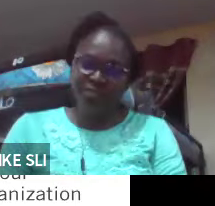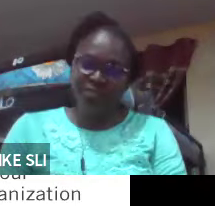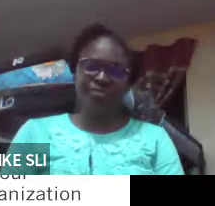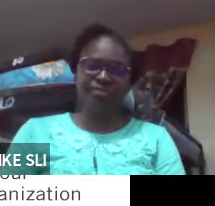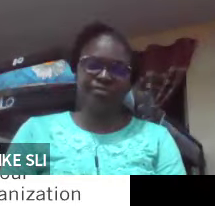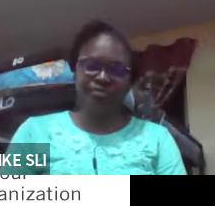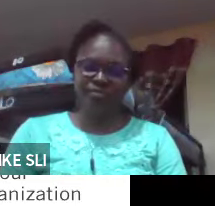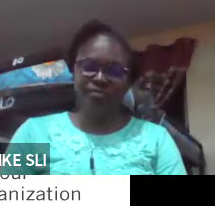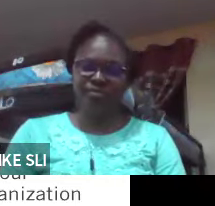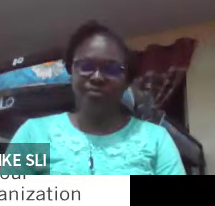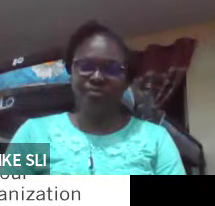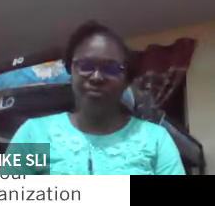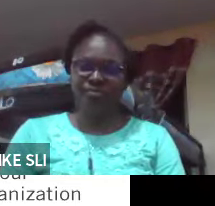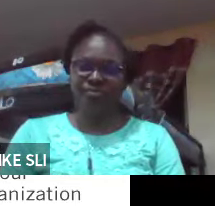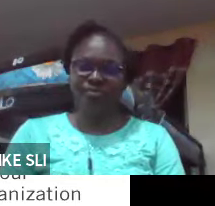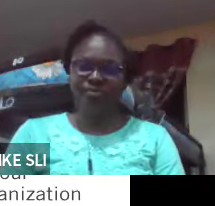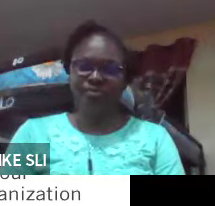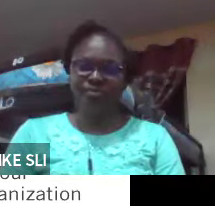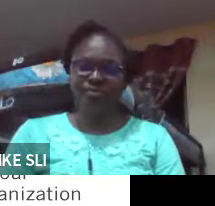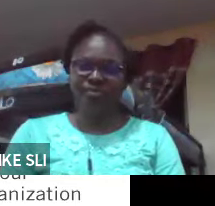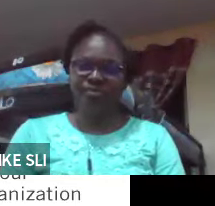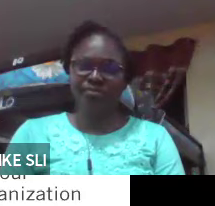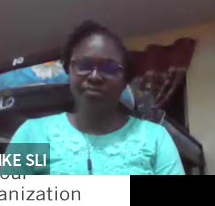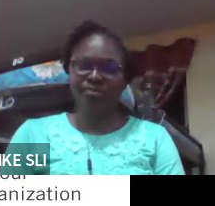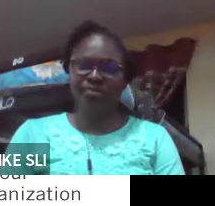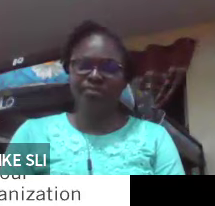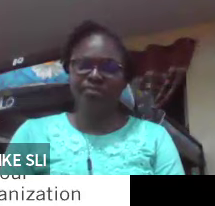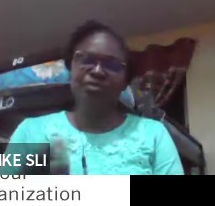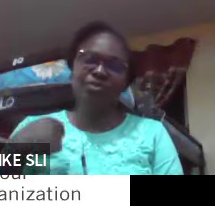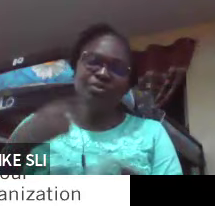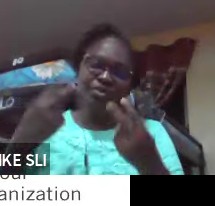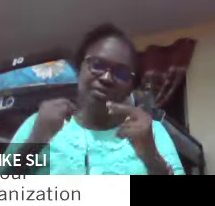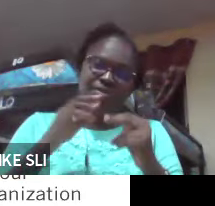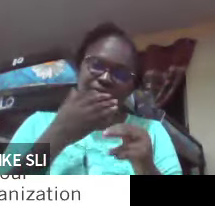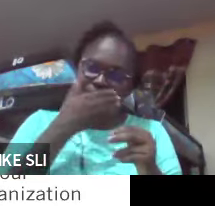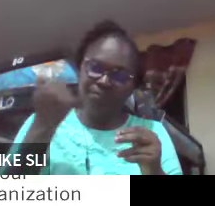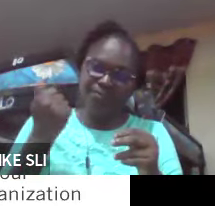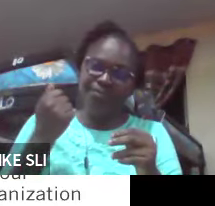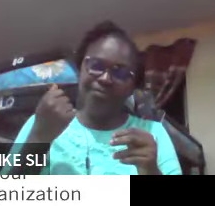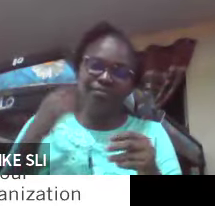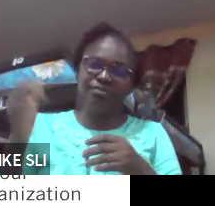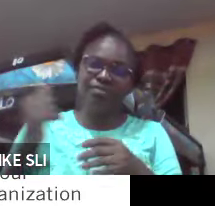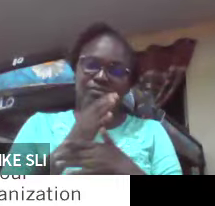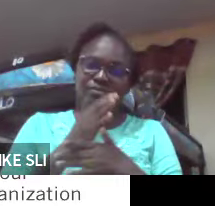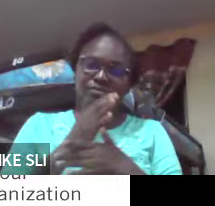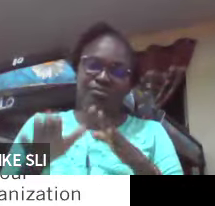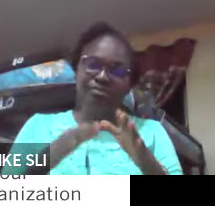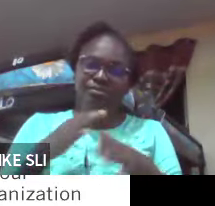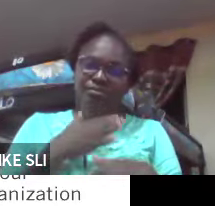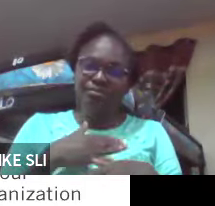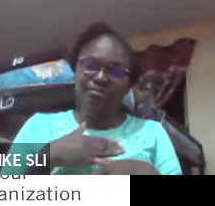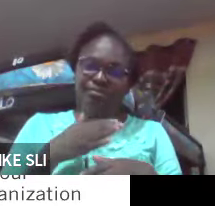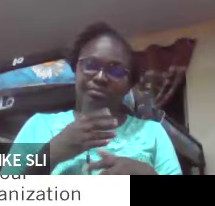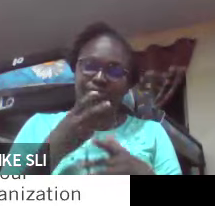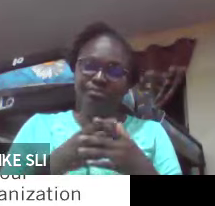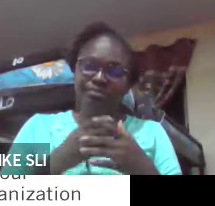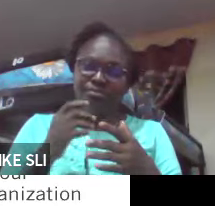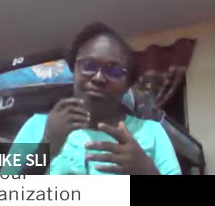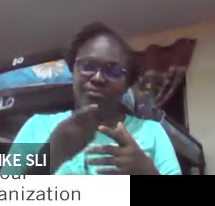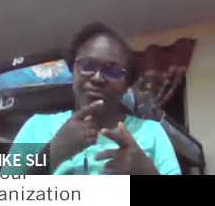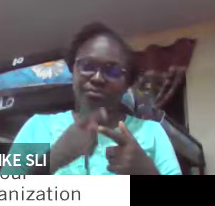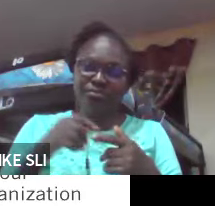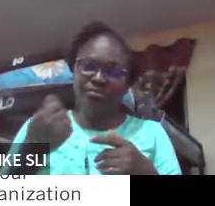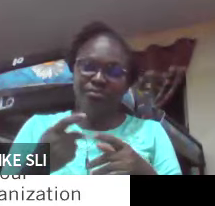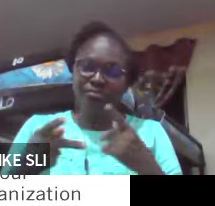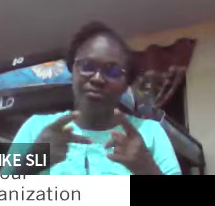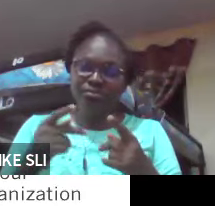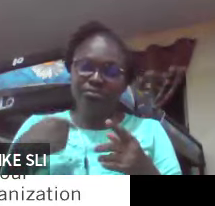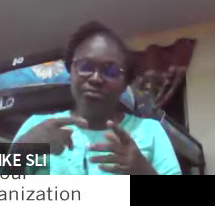sola bakre: We can't spoon feed, but they this is, we will try our best, but they have to take some steps, so please reach out like to Candida and all that, and we'll also reach out.